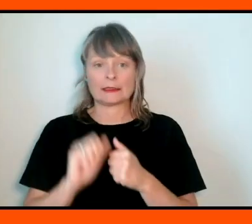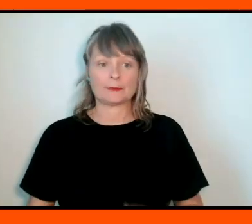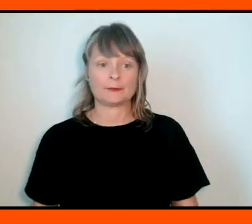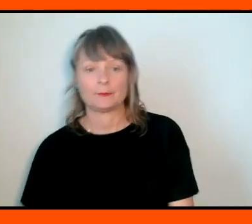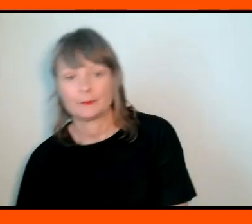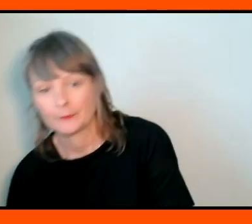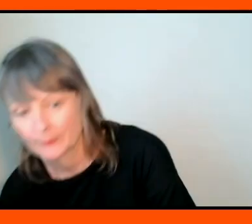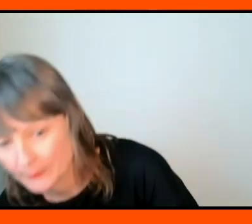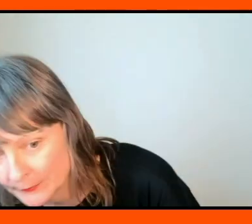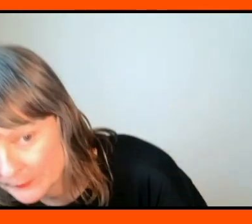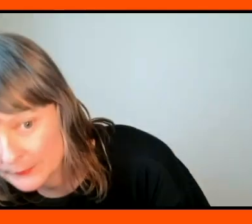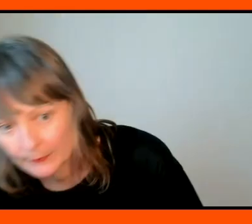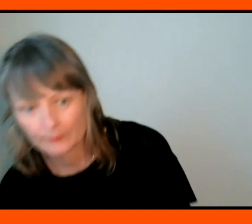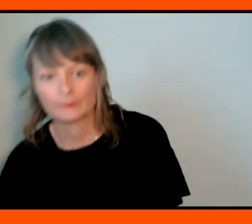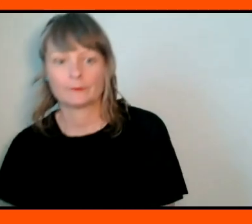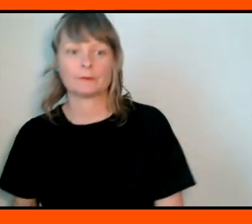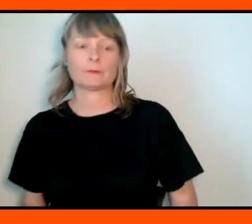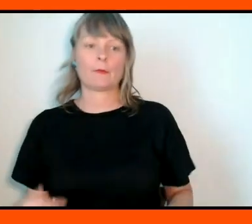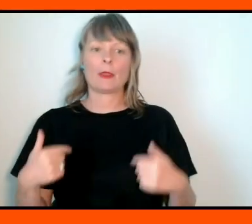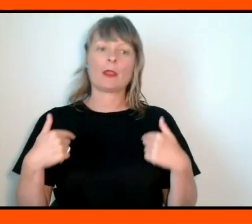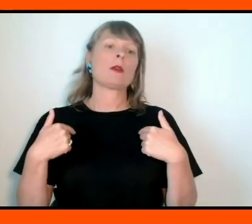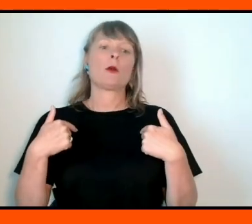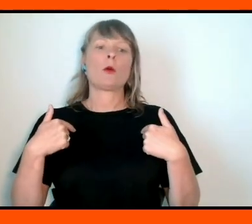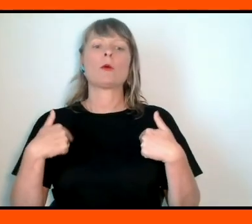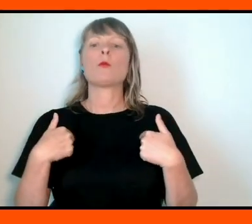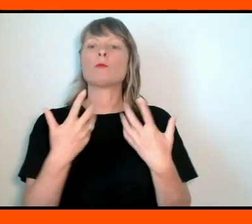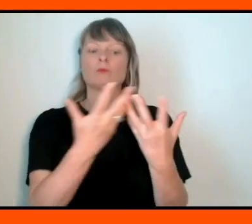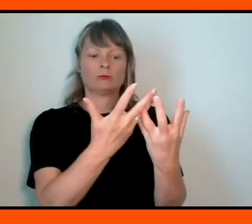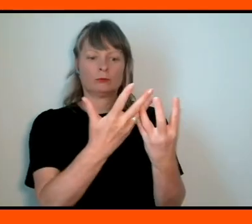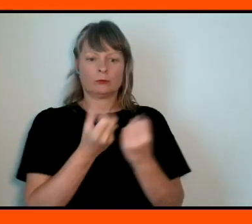Once we review submissions we will assess them against a set of criteria.